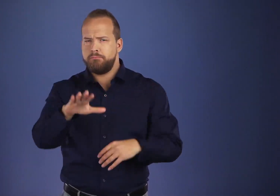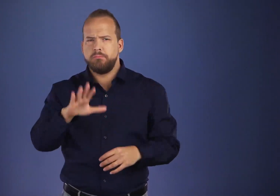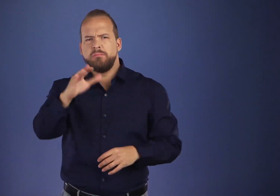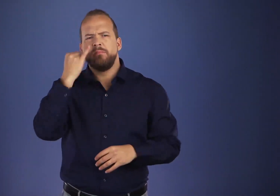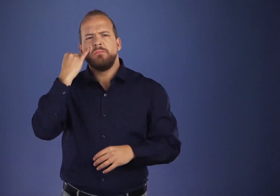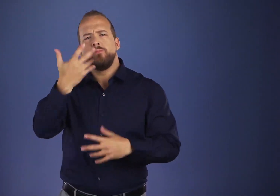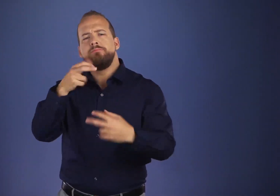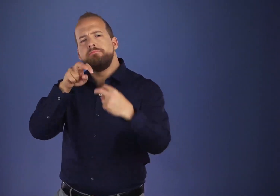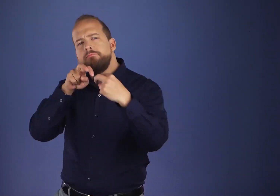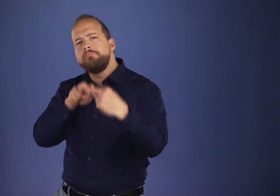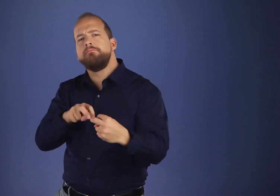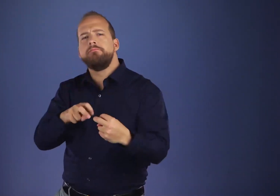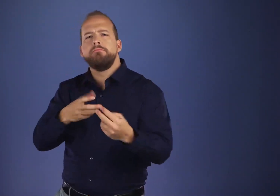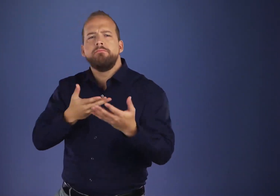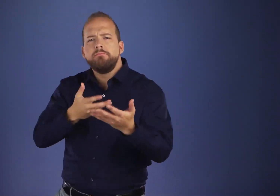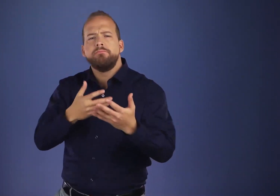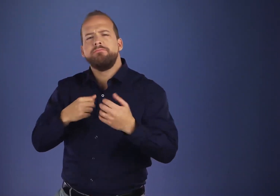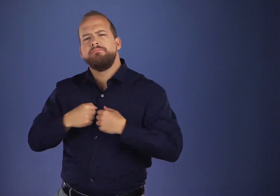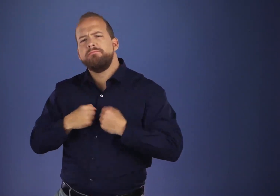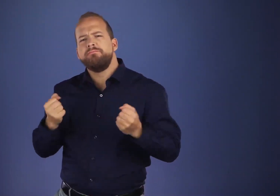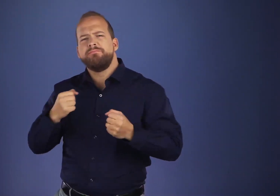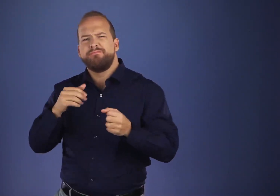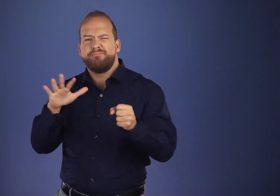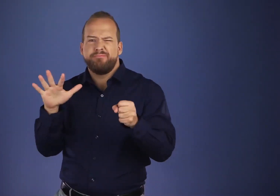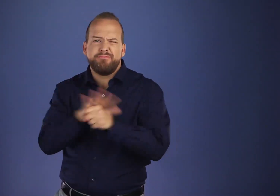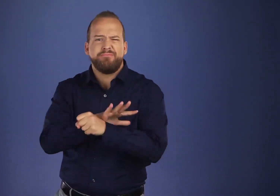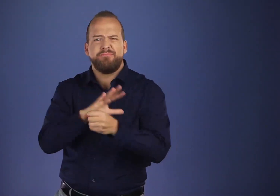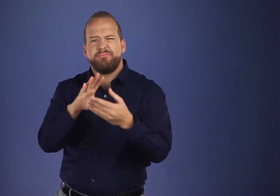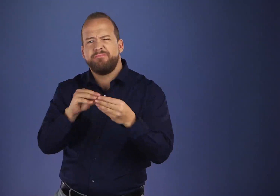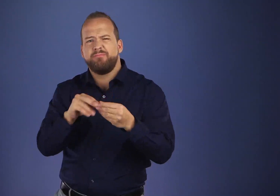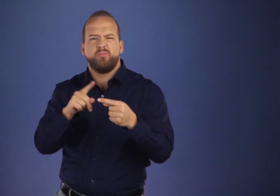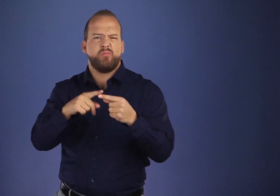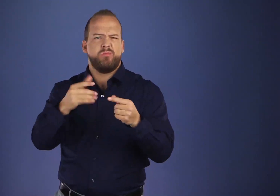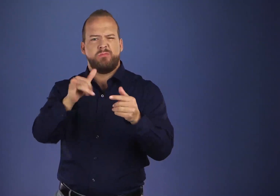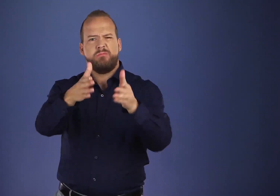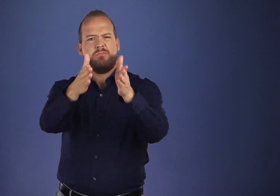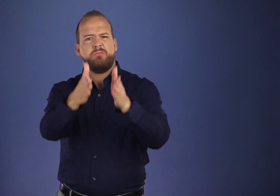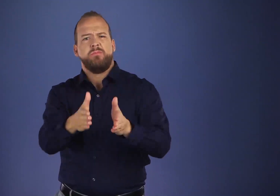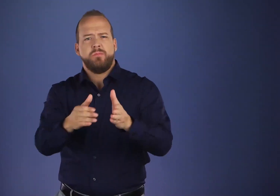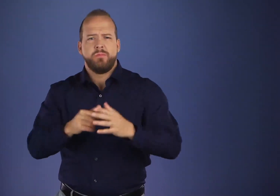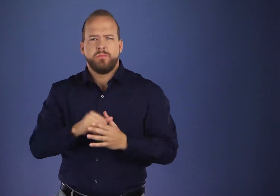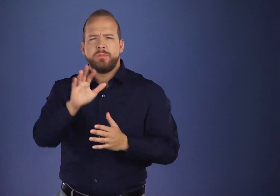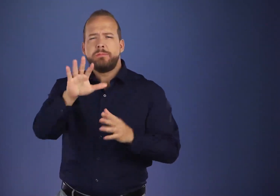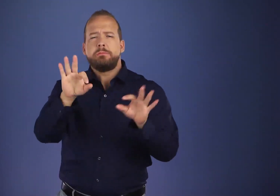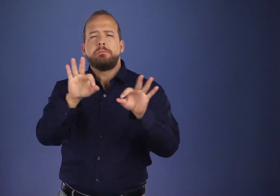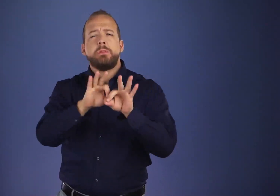There can only be one consideration which should qualify our desire for a complete disclosure